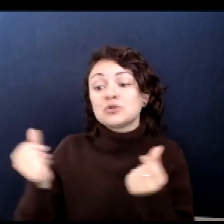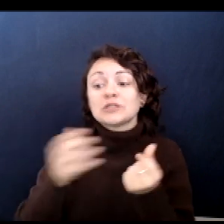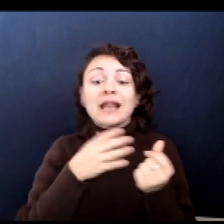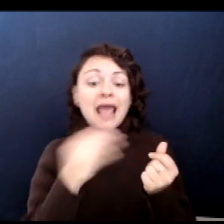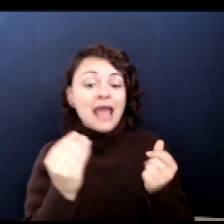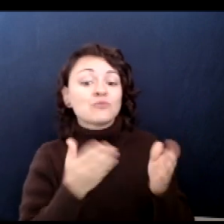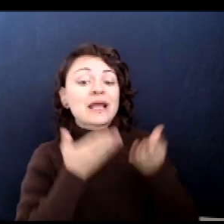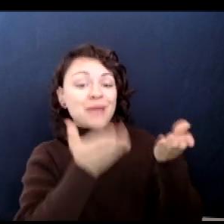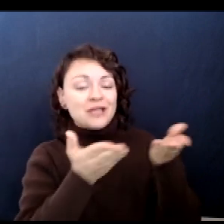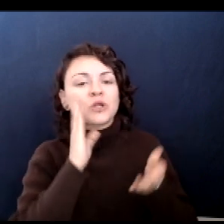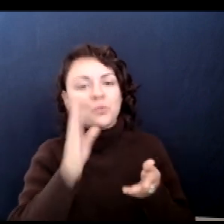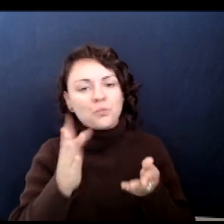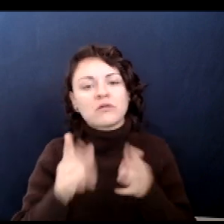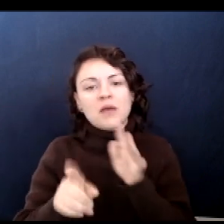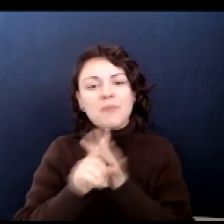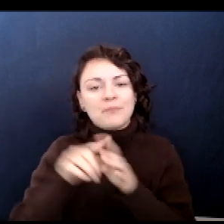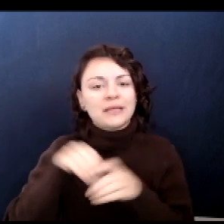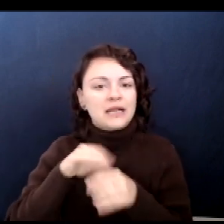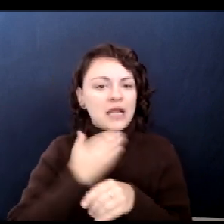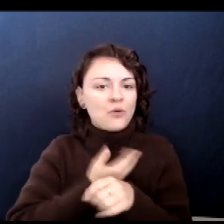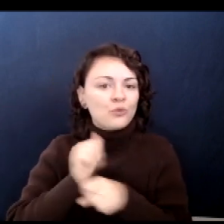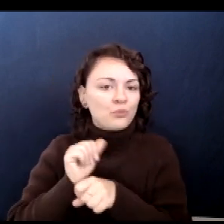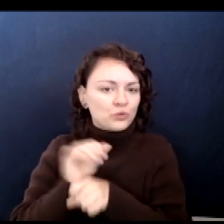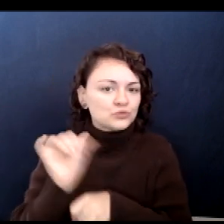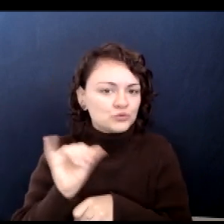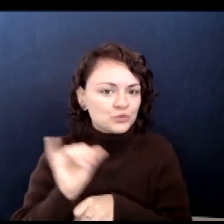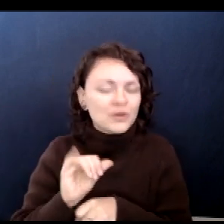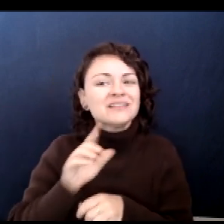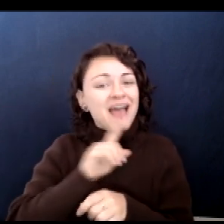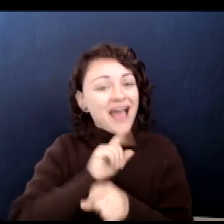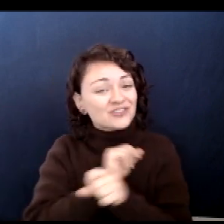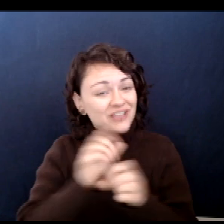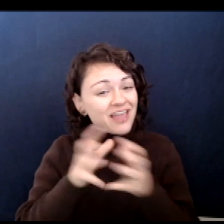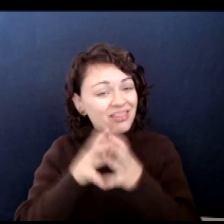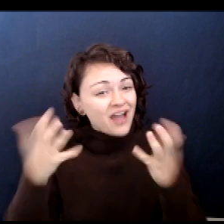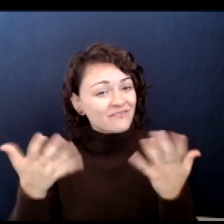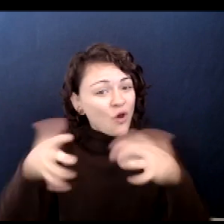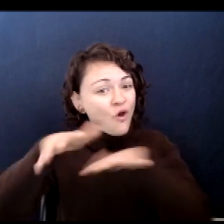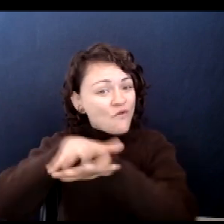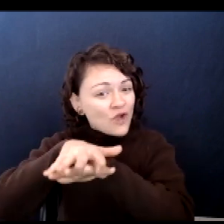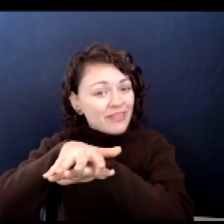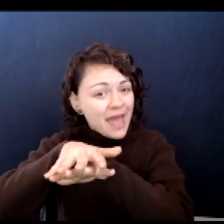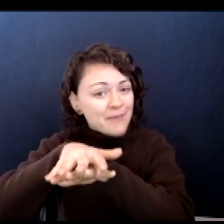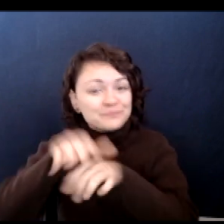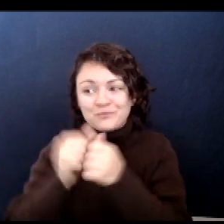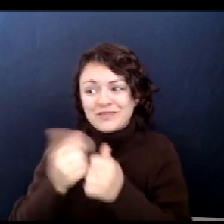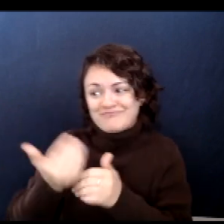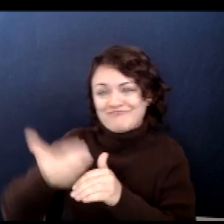I think you will see that there is a lot of actually overlap in what was shared before, especially by folks from Colorado.